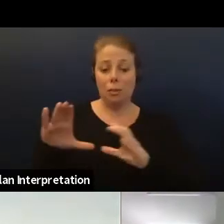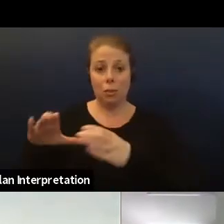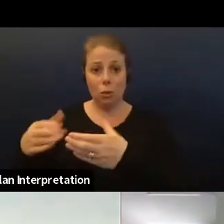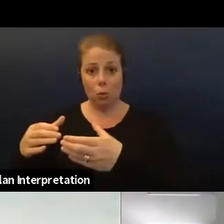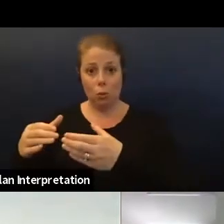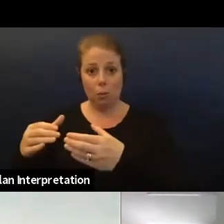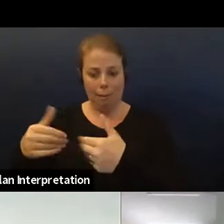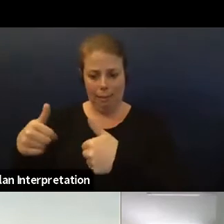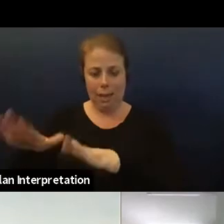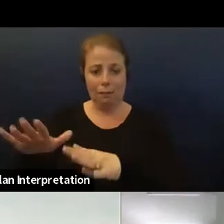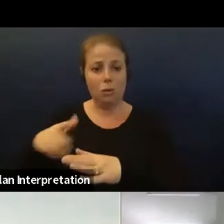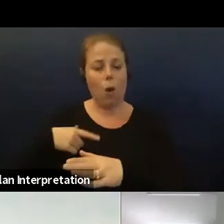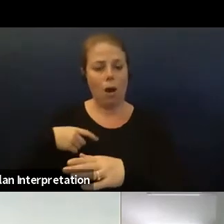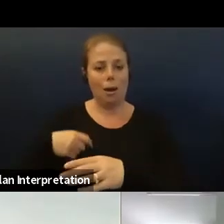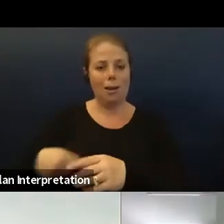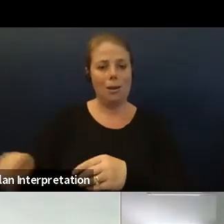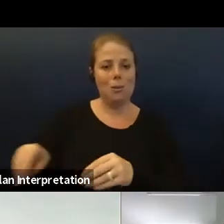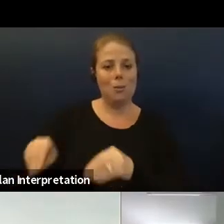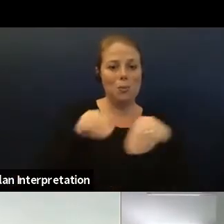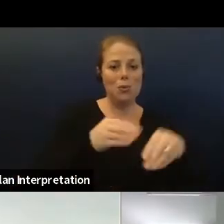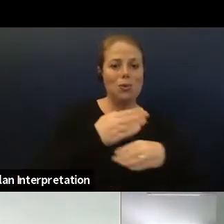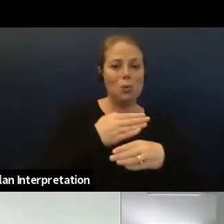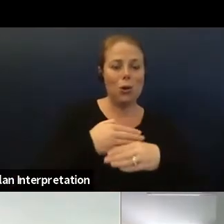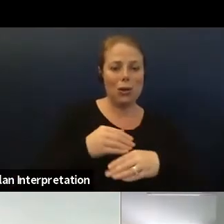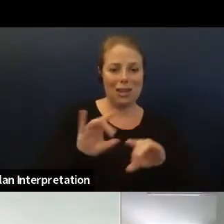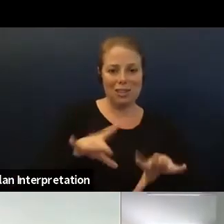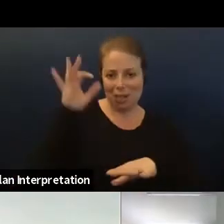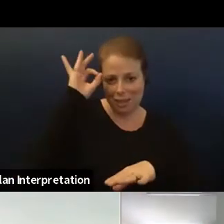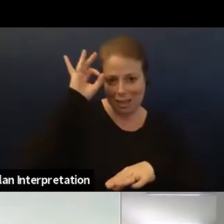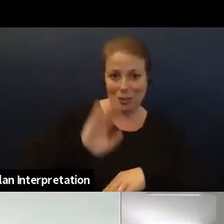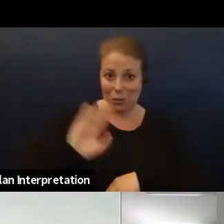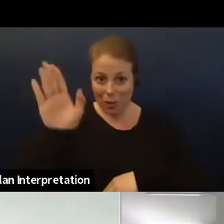Hi everyone, yes my name's Dane, I'm a big balding guy in my